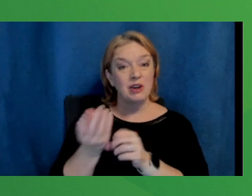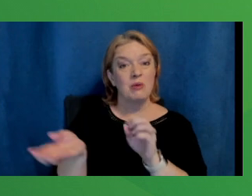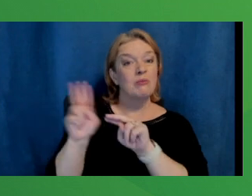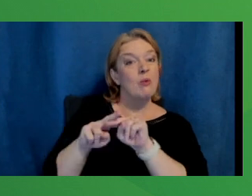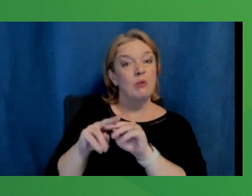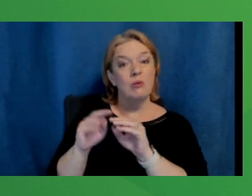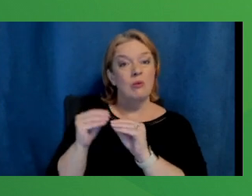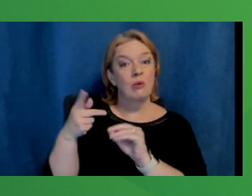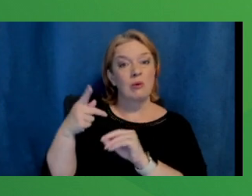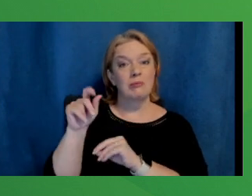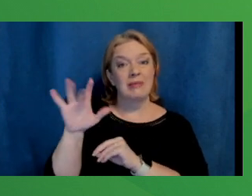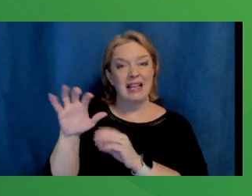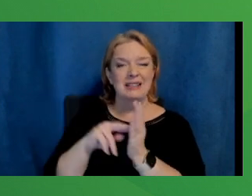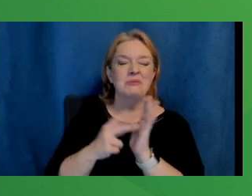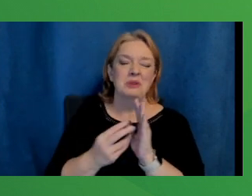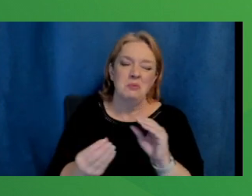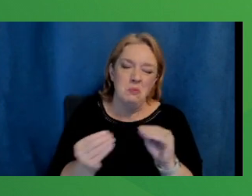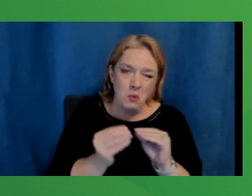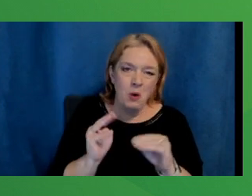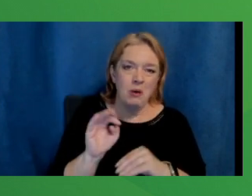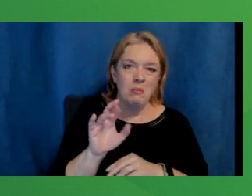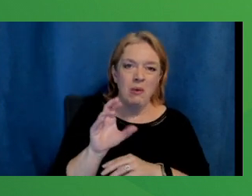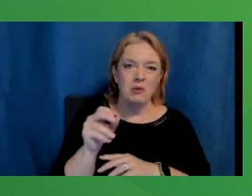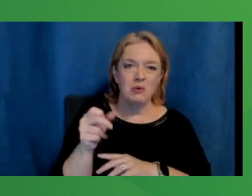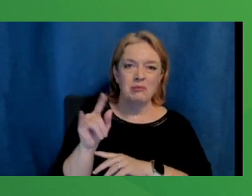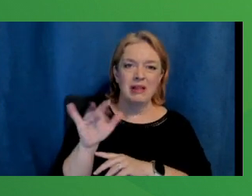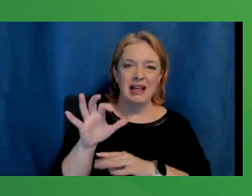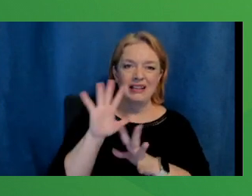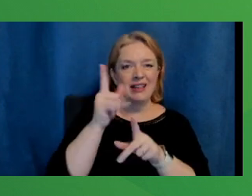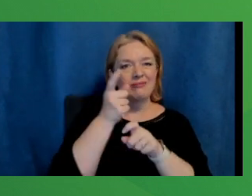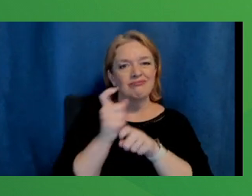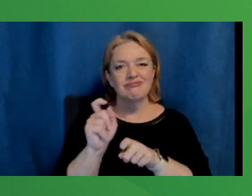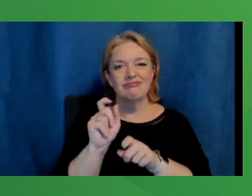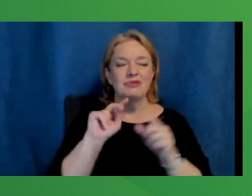the environment that hurt people and other living things. Everyone kind of was on the same page with